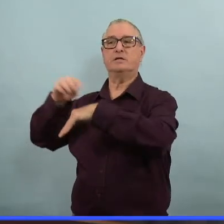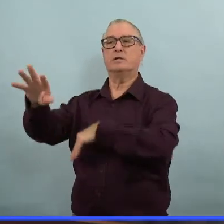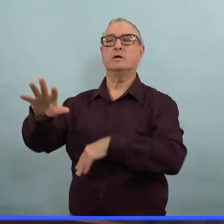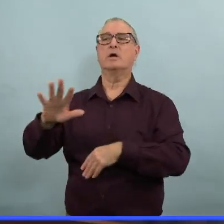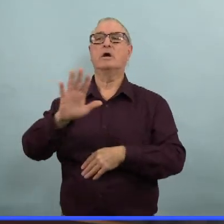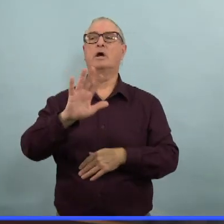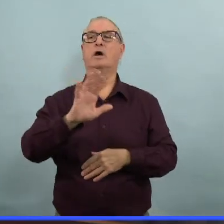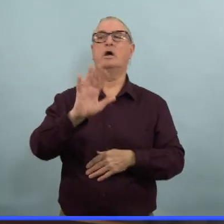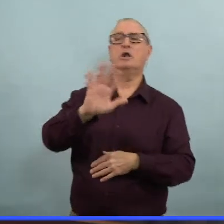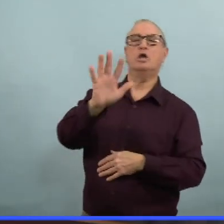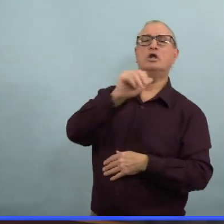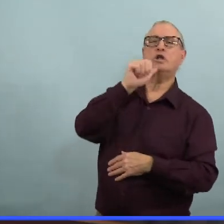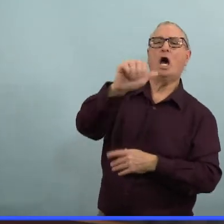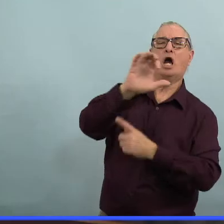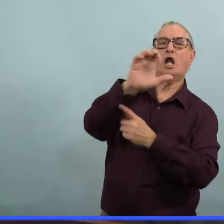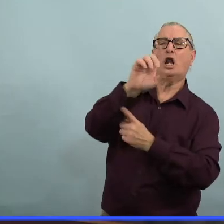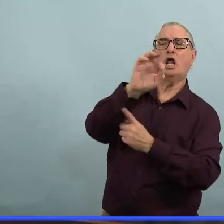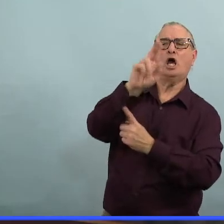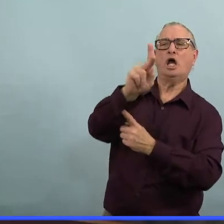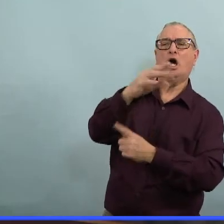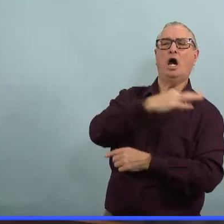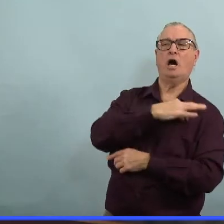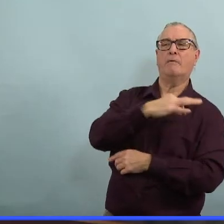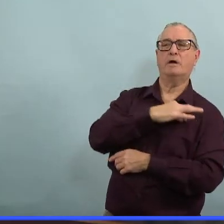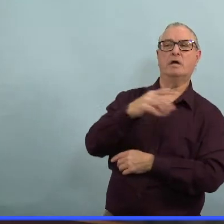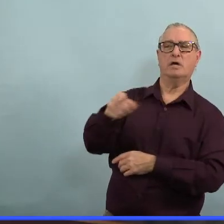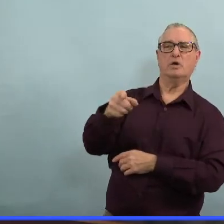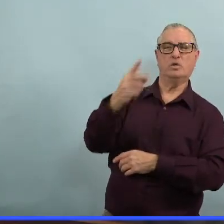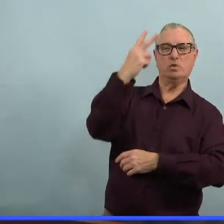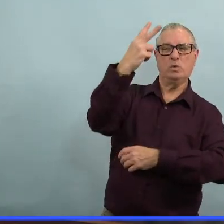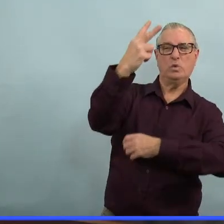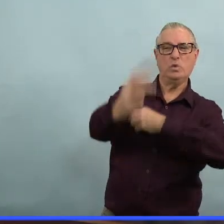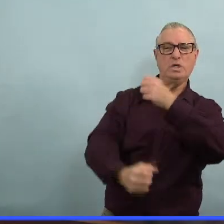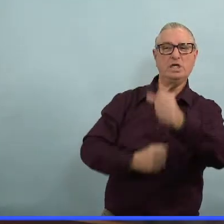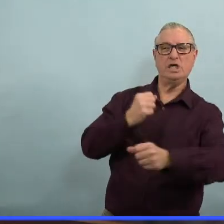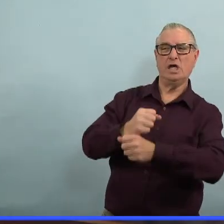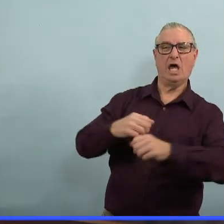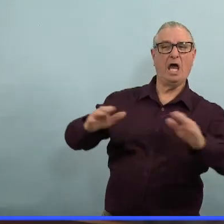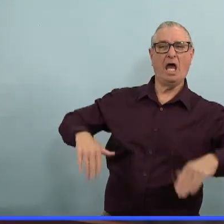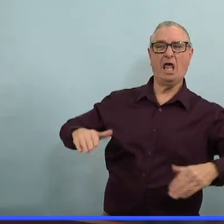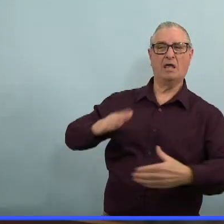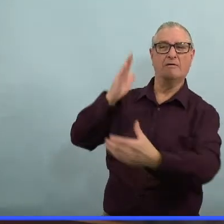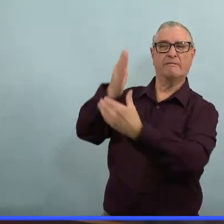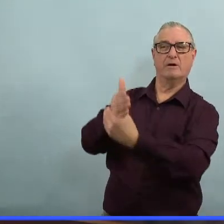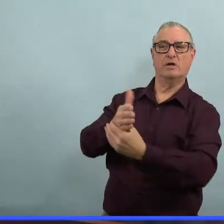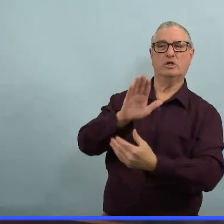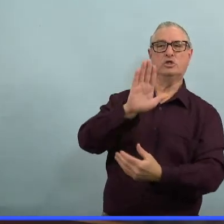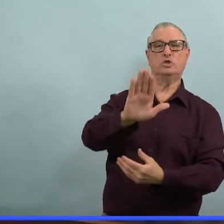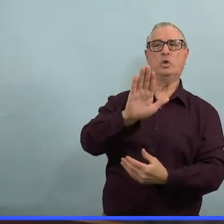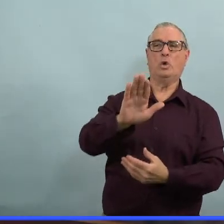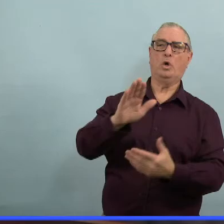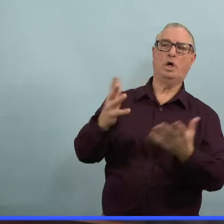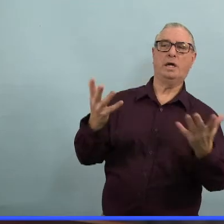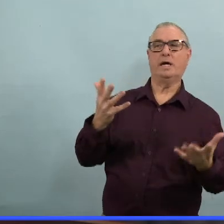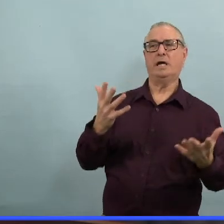wasn't for two years no it was it was absolutely um it was there because as i filed my new conflict